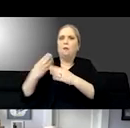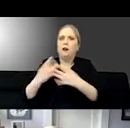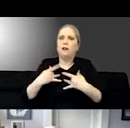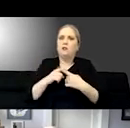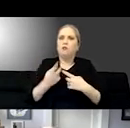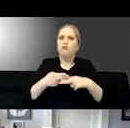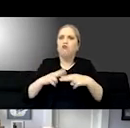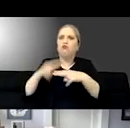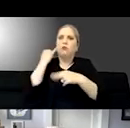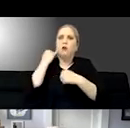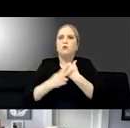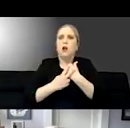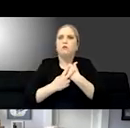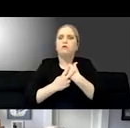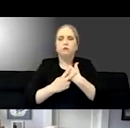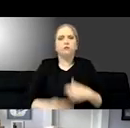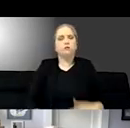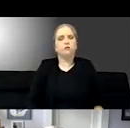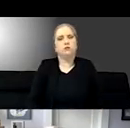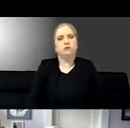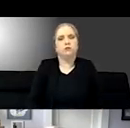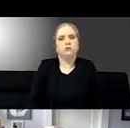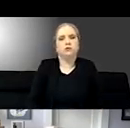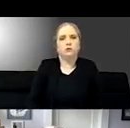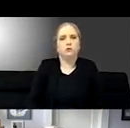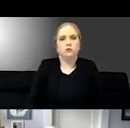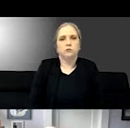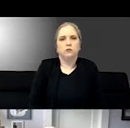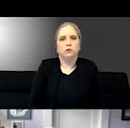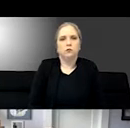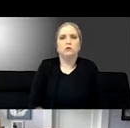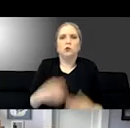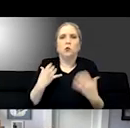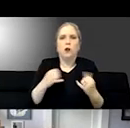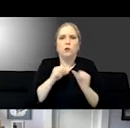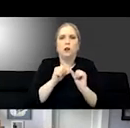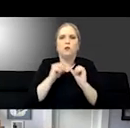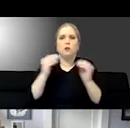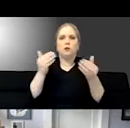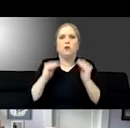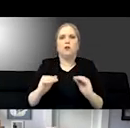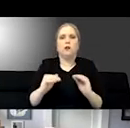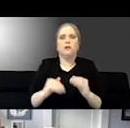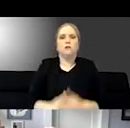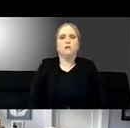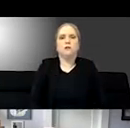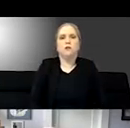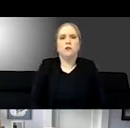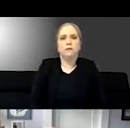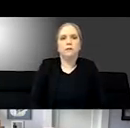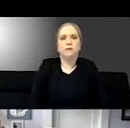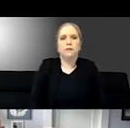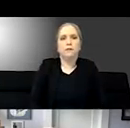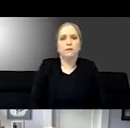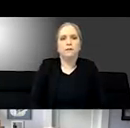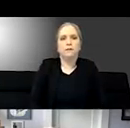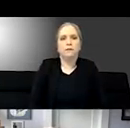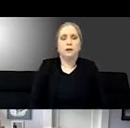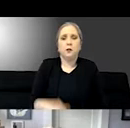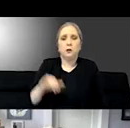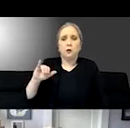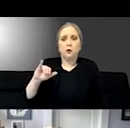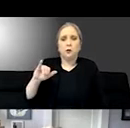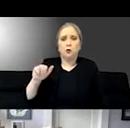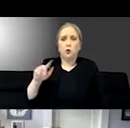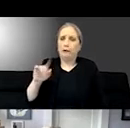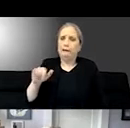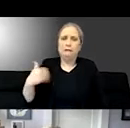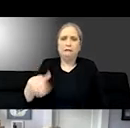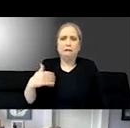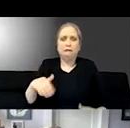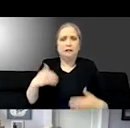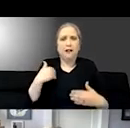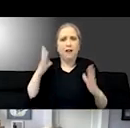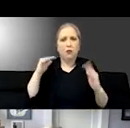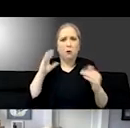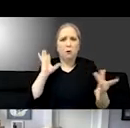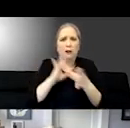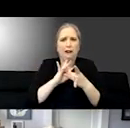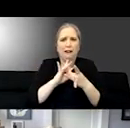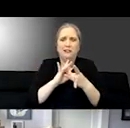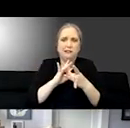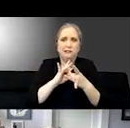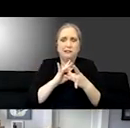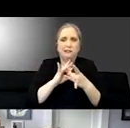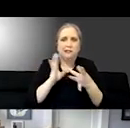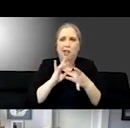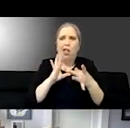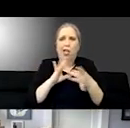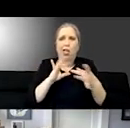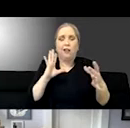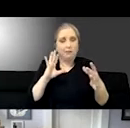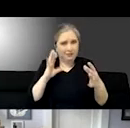Okay. So, let's continue on here. And Judy is having trouble trying to get on. She's having trouble with the connection. Can somebody call Judy, please, and help her to get on? Thanks.